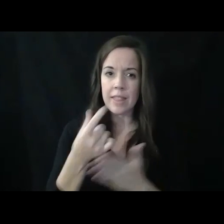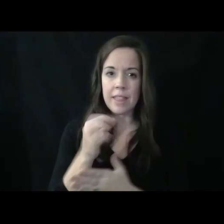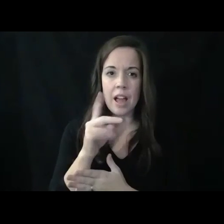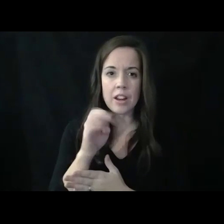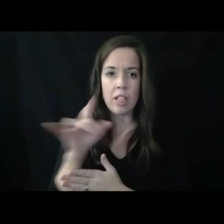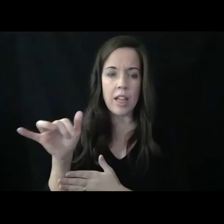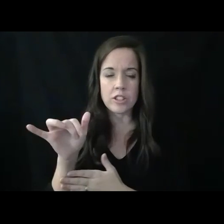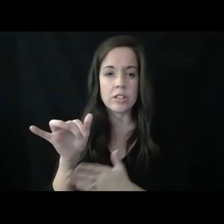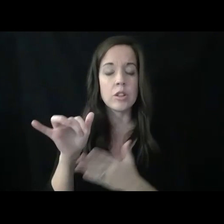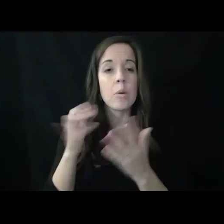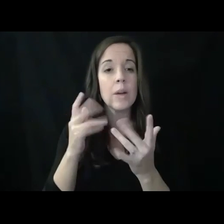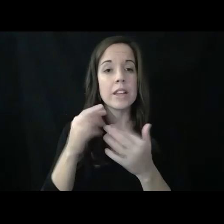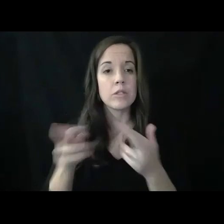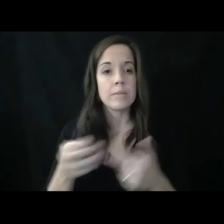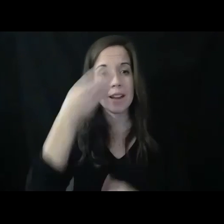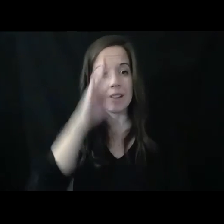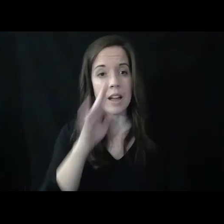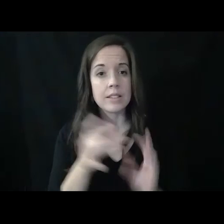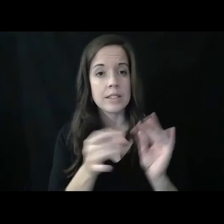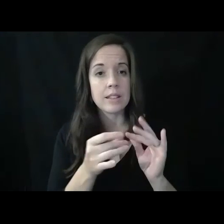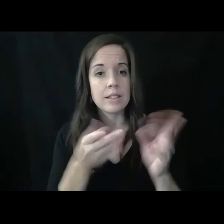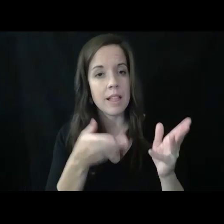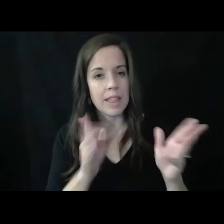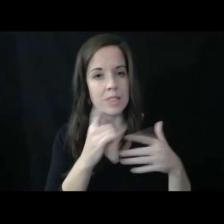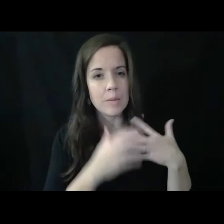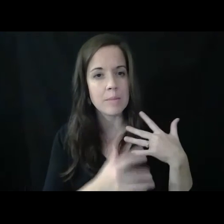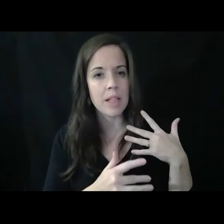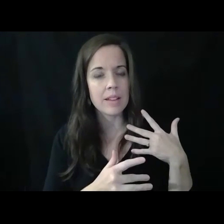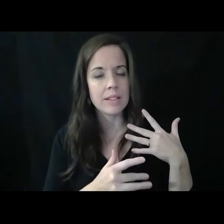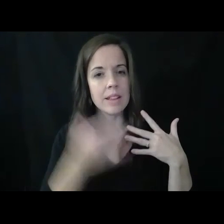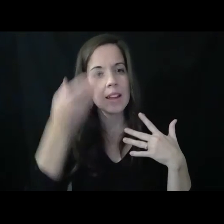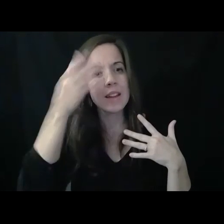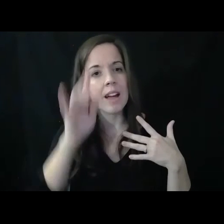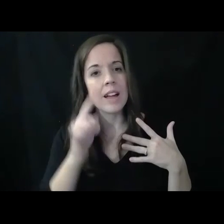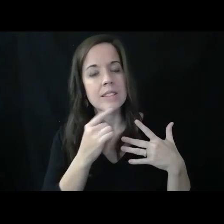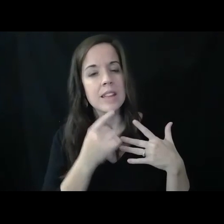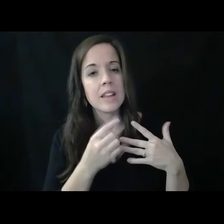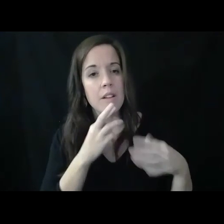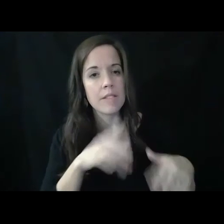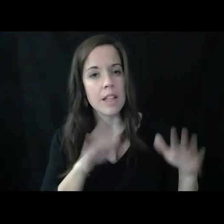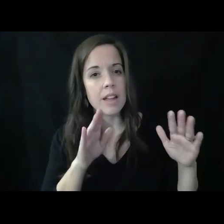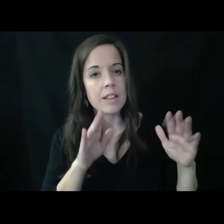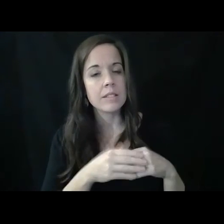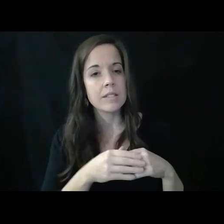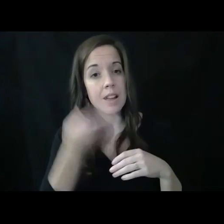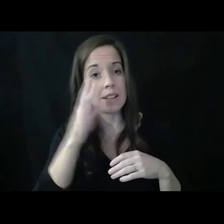And God said, let there be blood And God said, flood And God said, good is a woman with fruit